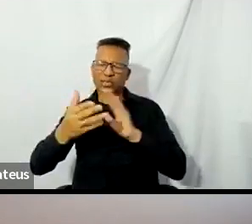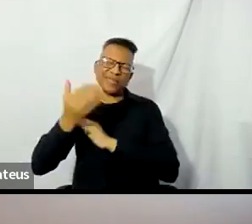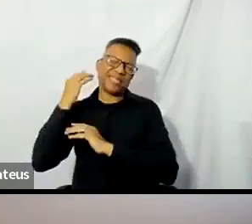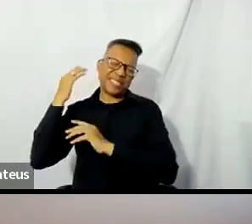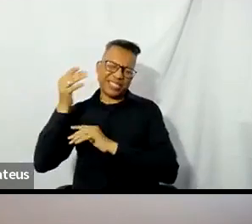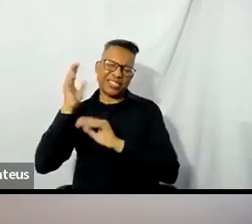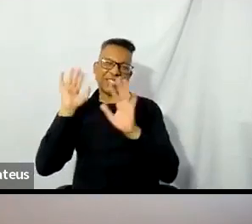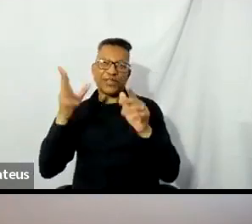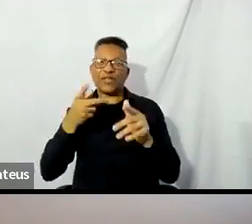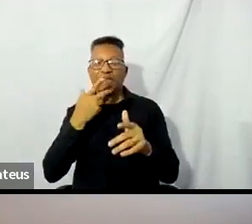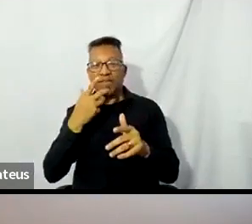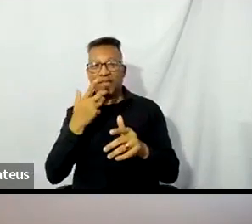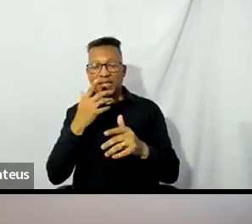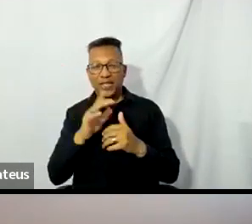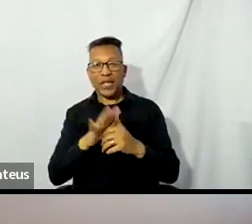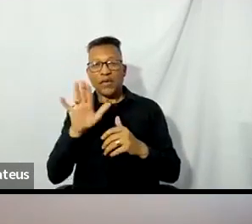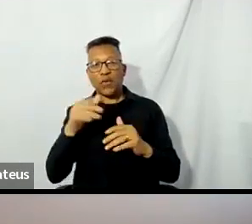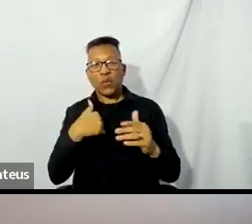measuring your tag